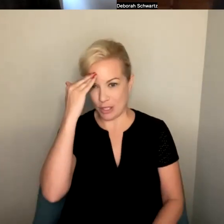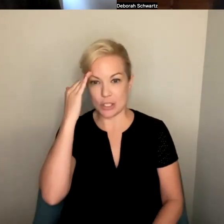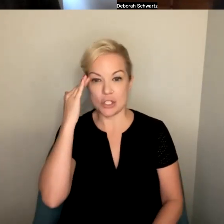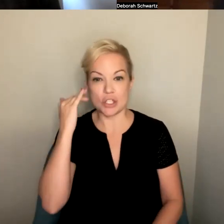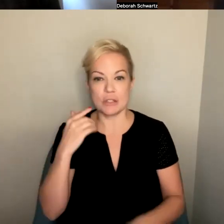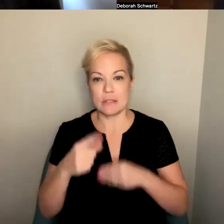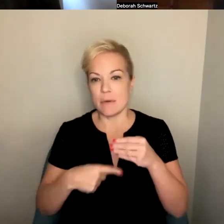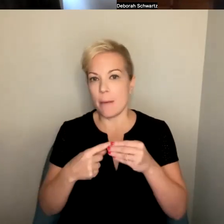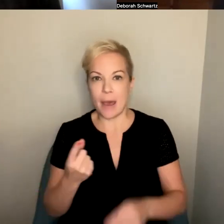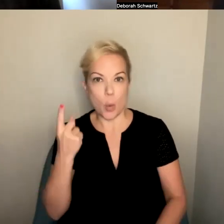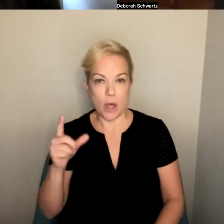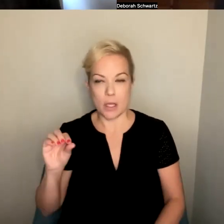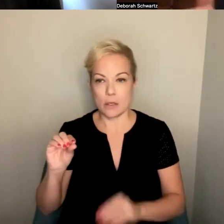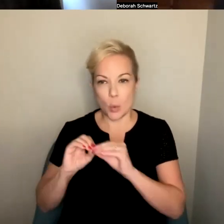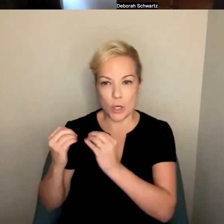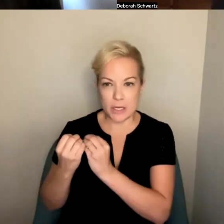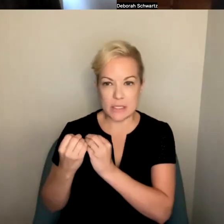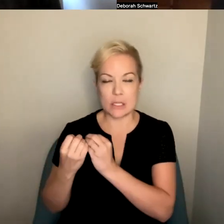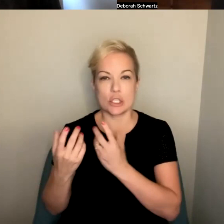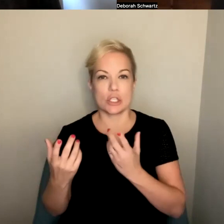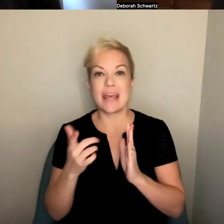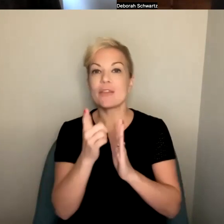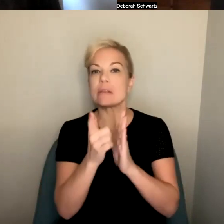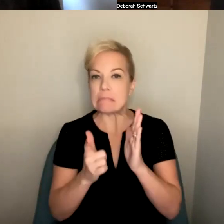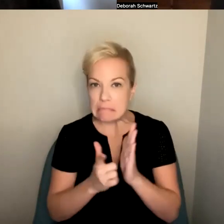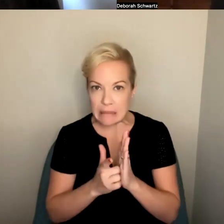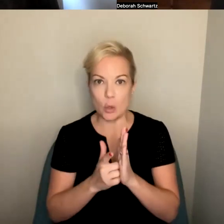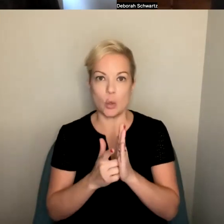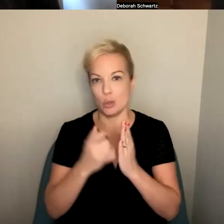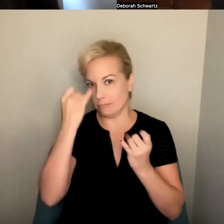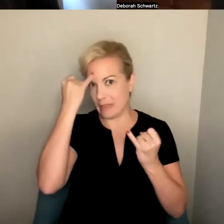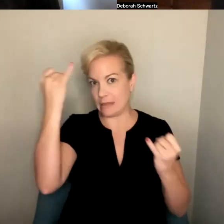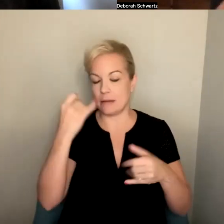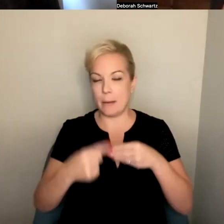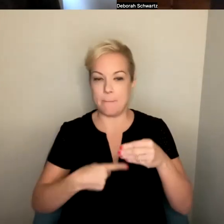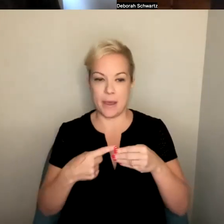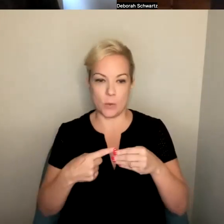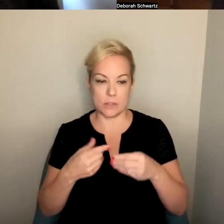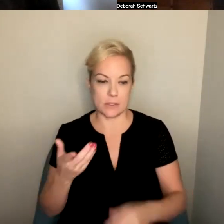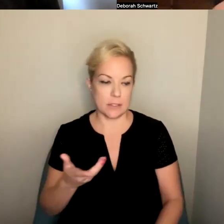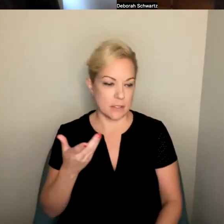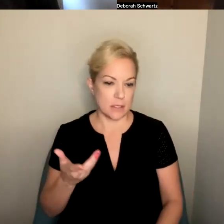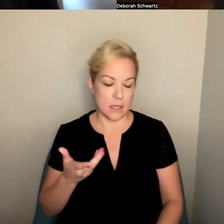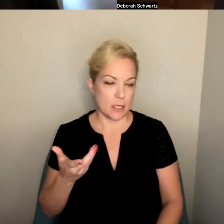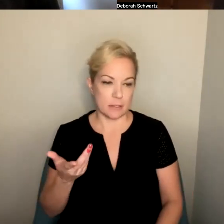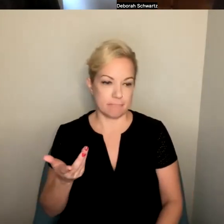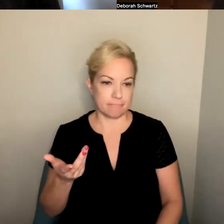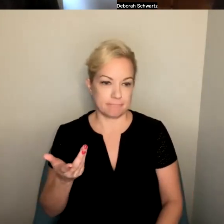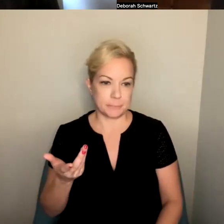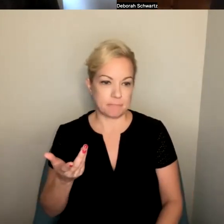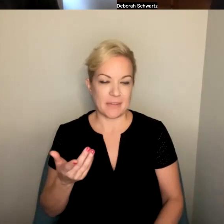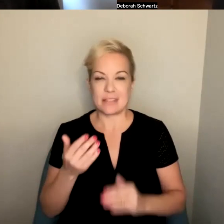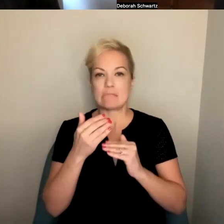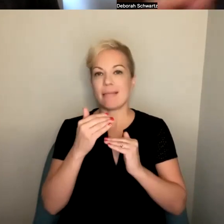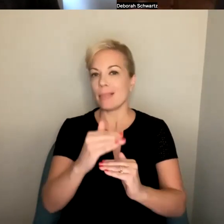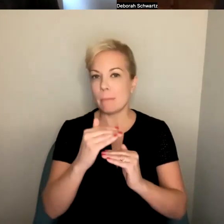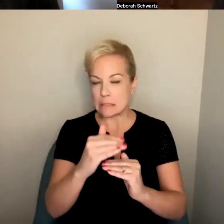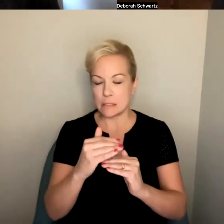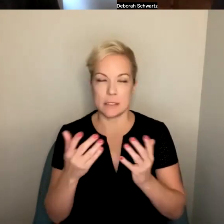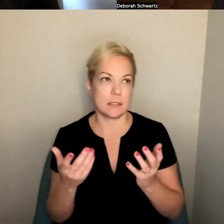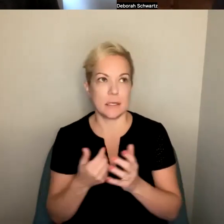and how you know it's this kind of legal construct that is so obviously limited in you know defining